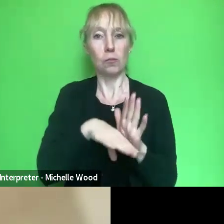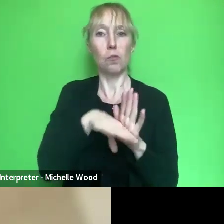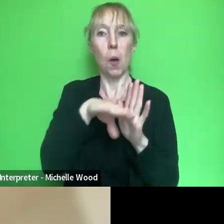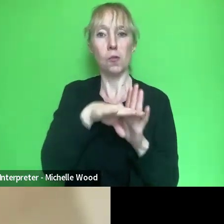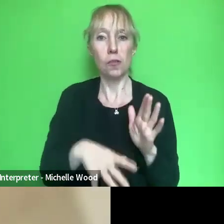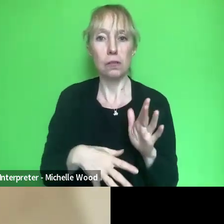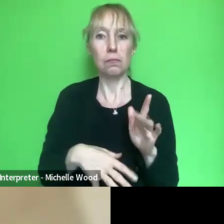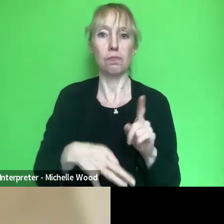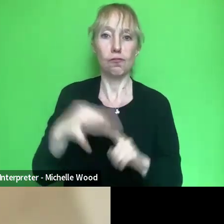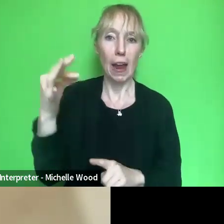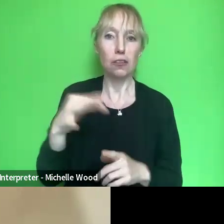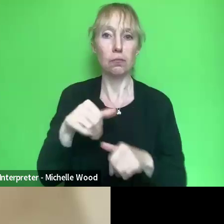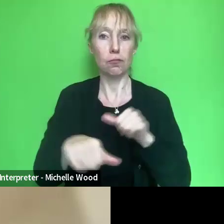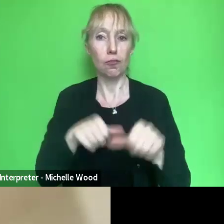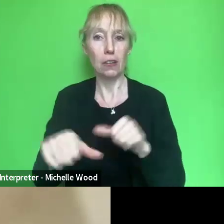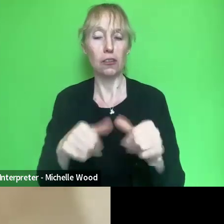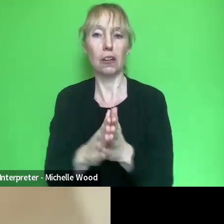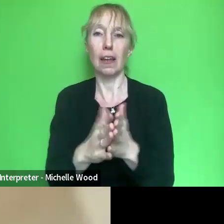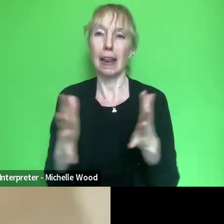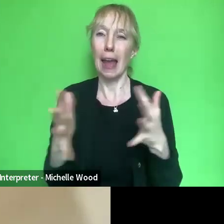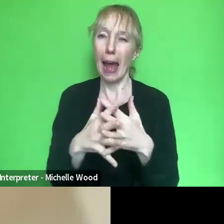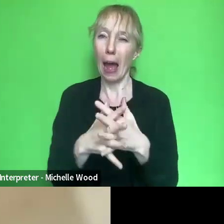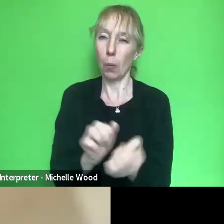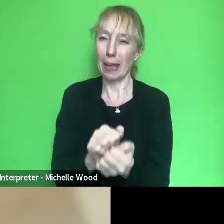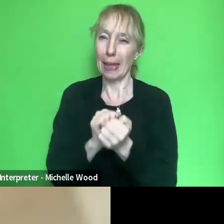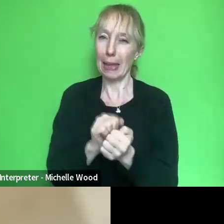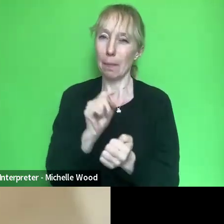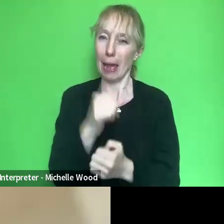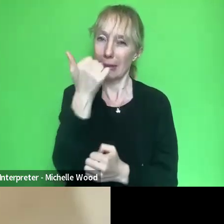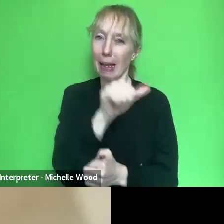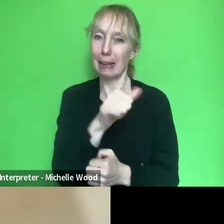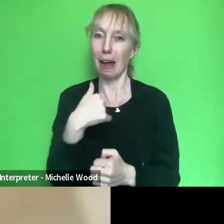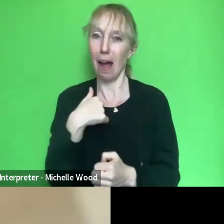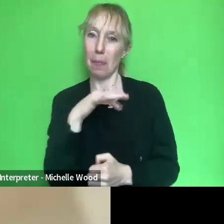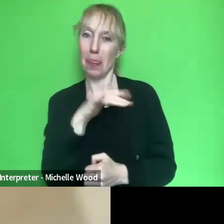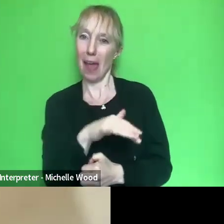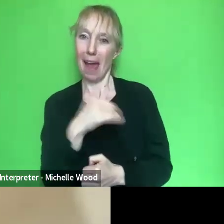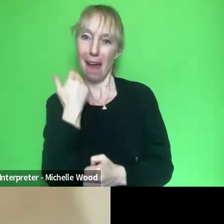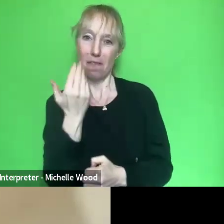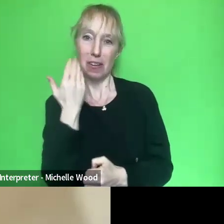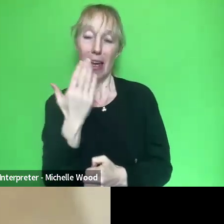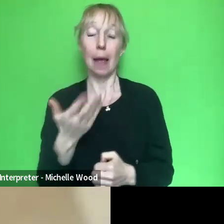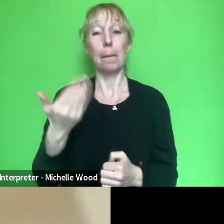and how are we retaining that talent? I'm sat with those people every day so, you know, in the past, it's been sort of a separate